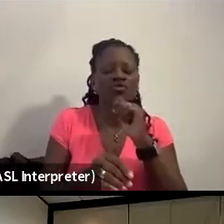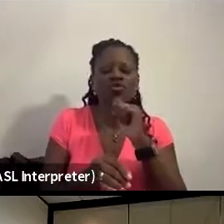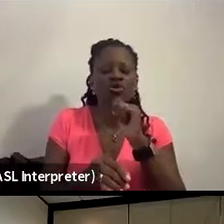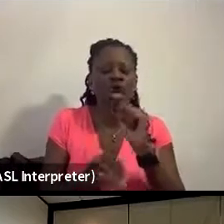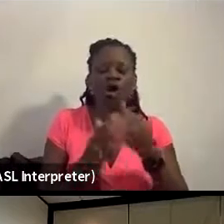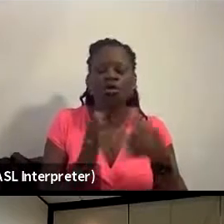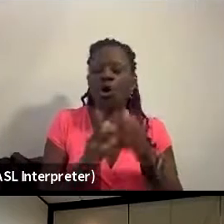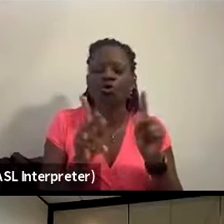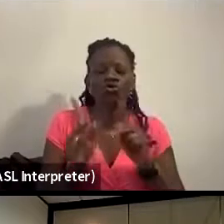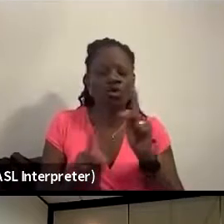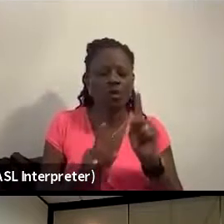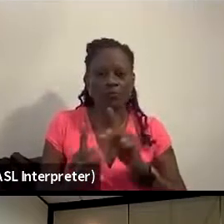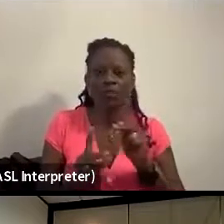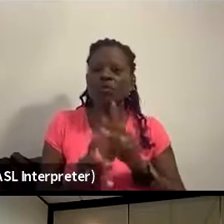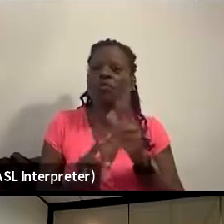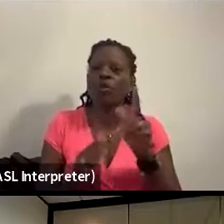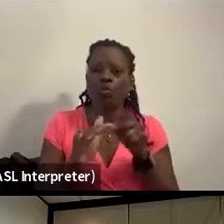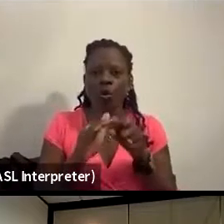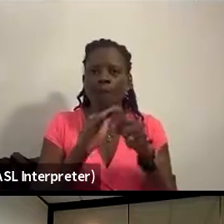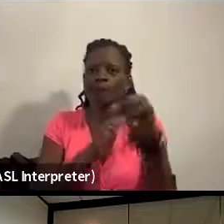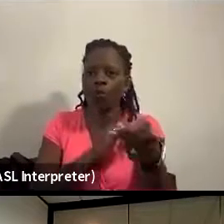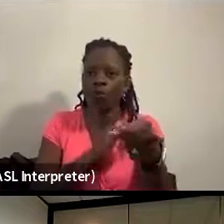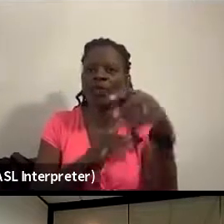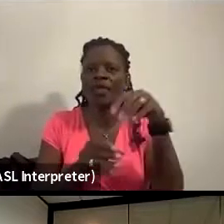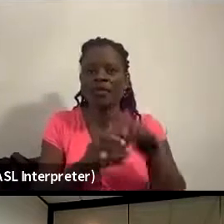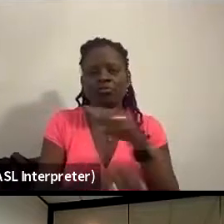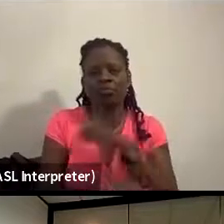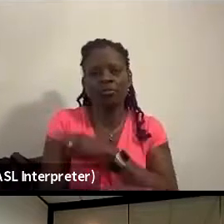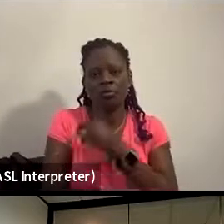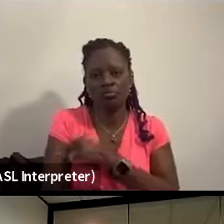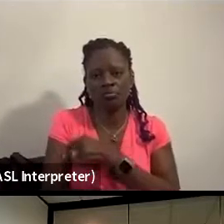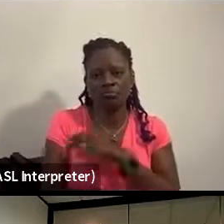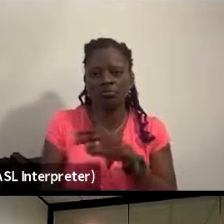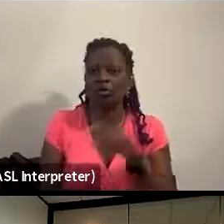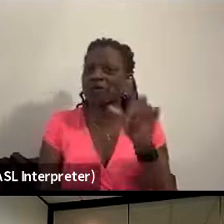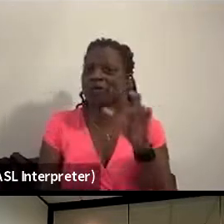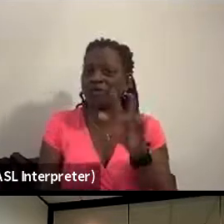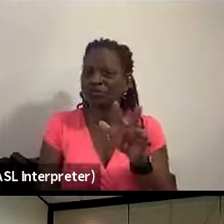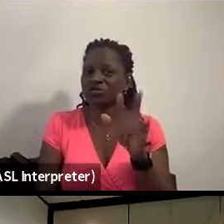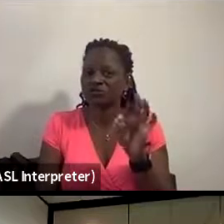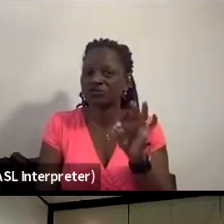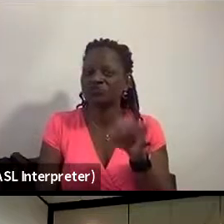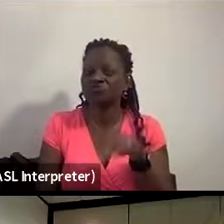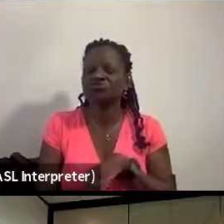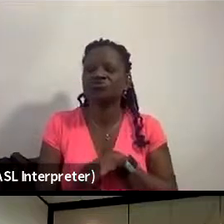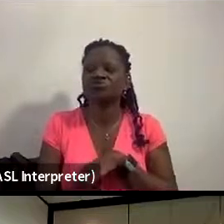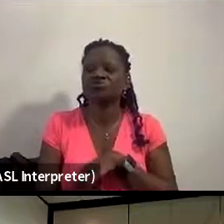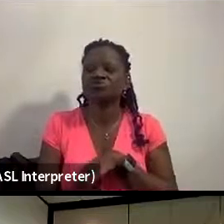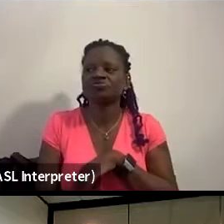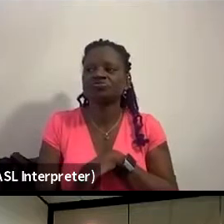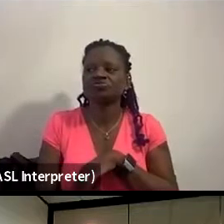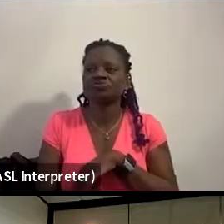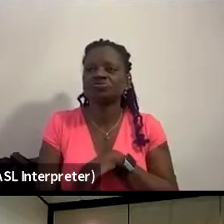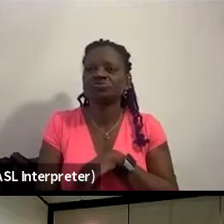I'm trying to remember the actual question here. Oh, yes. So, yes, so predominantly, actually, it was from the Pfizer vaccine.